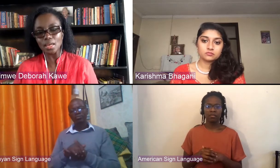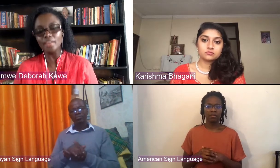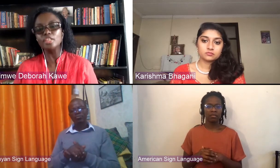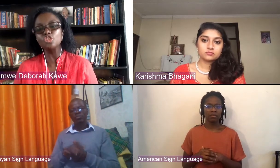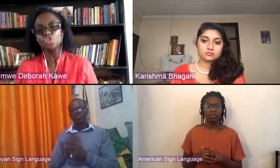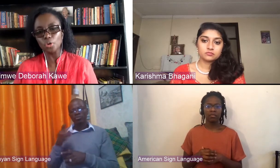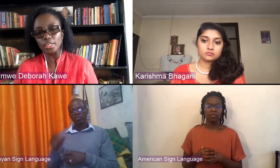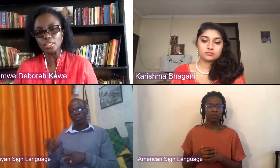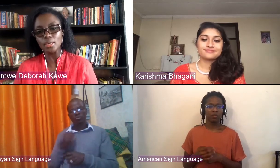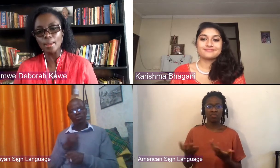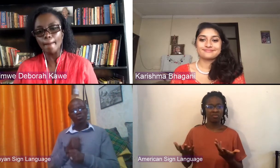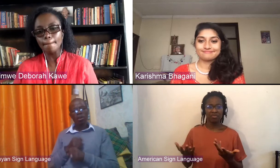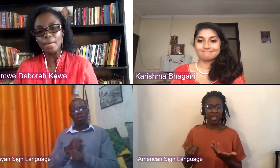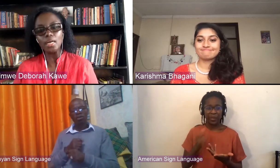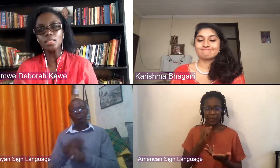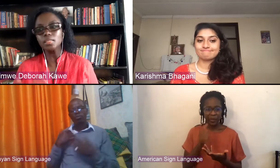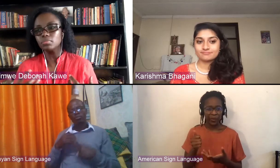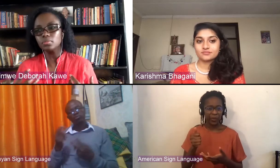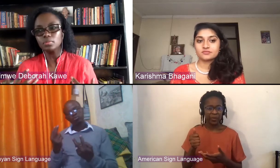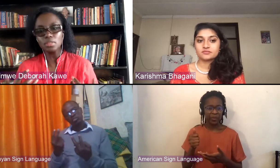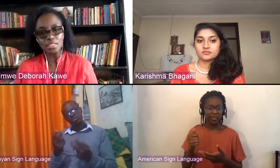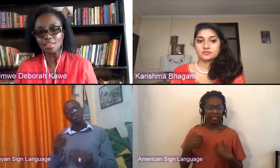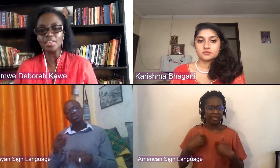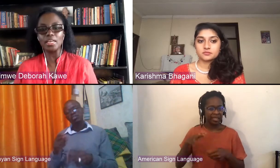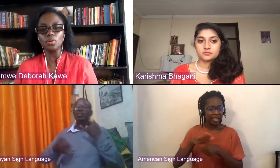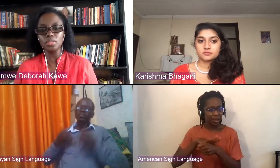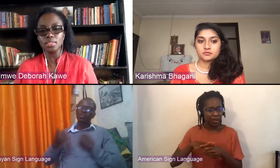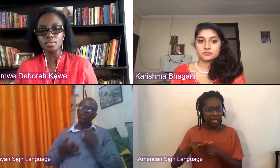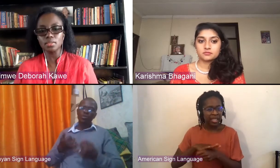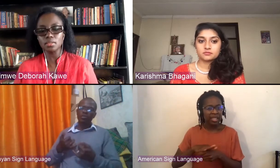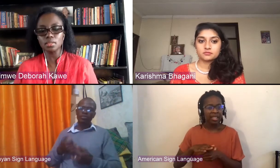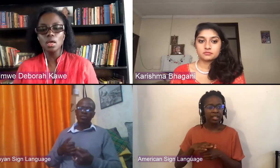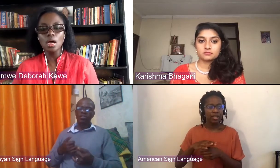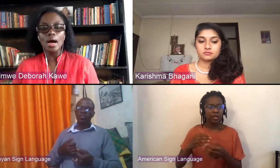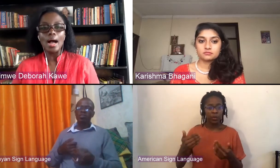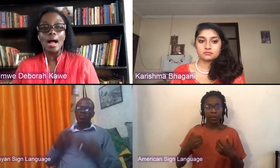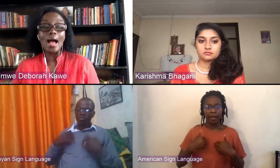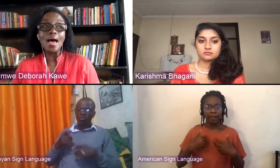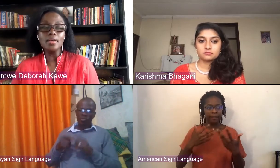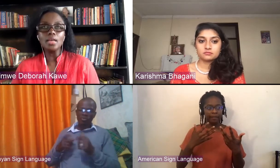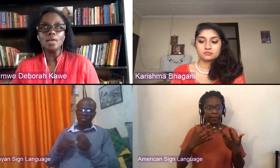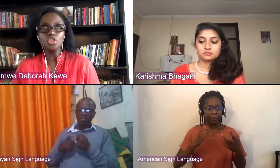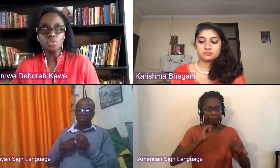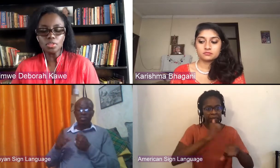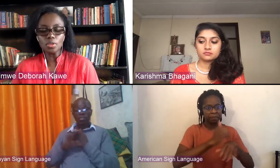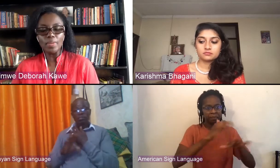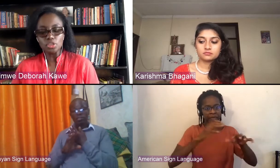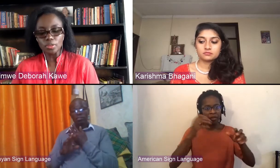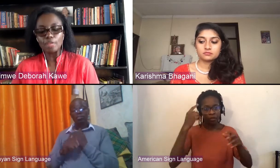and enjoyed by East African audiences. And I should also mention that